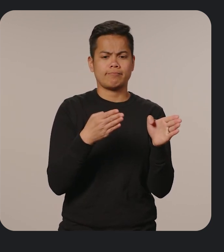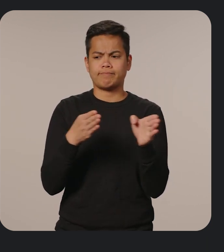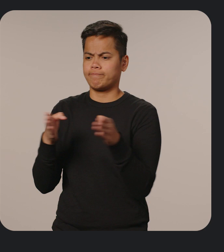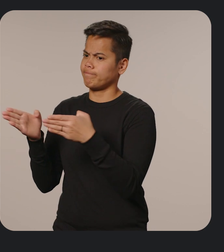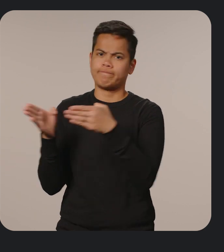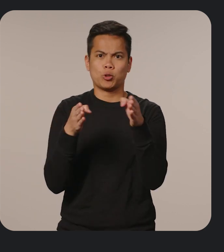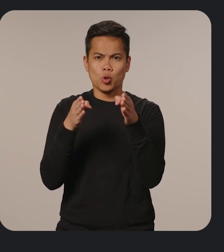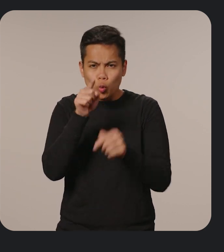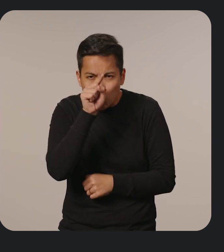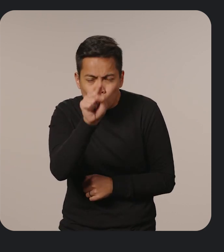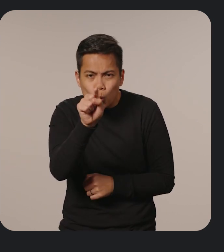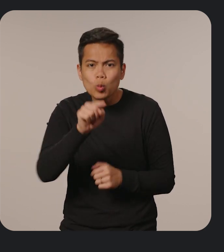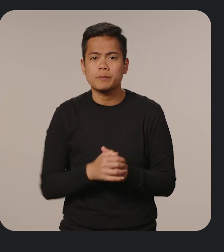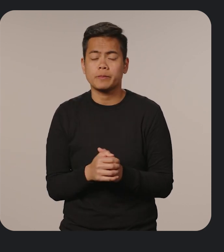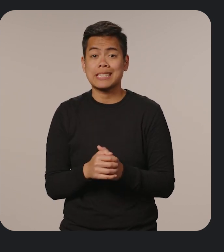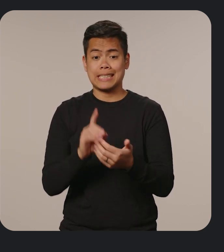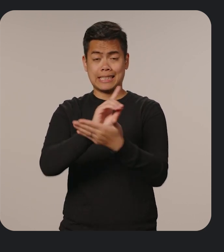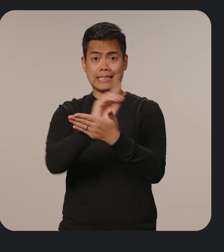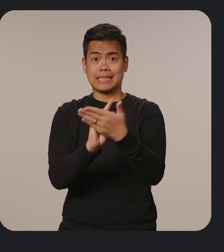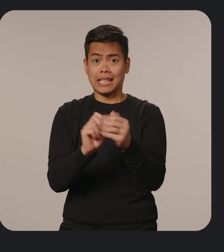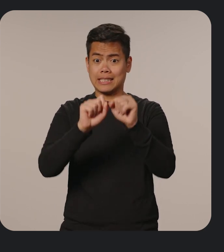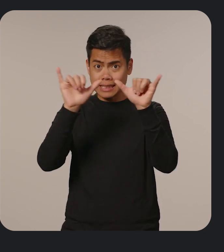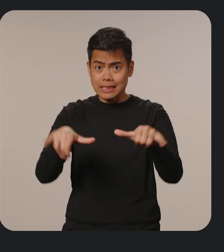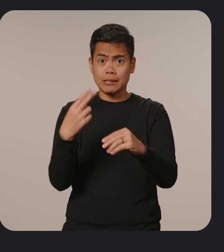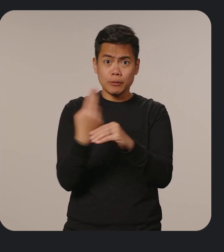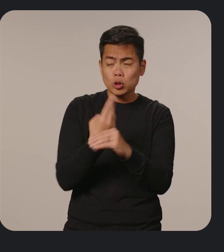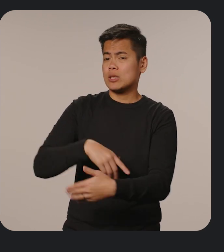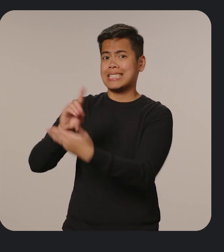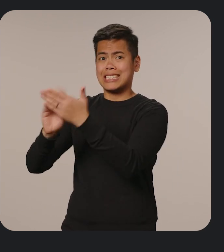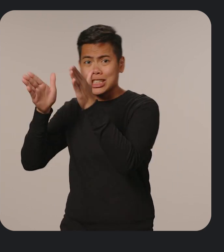You're the hero in this story. We construct and release the system